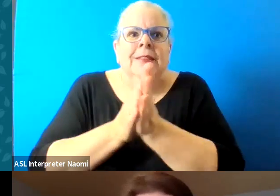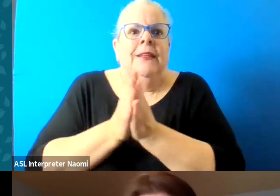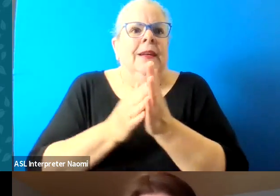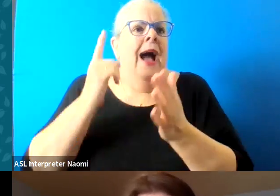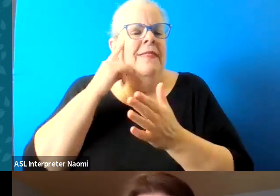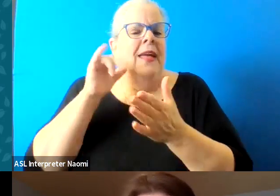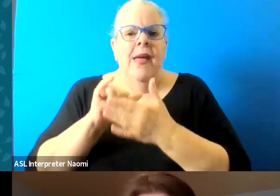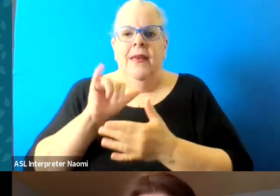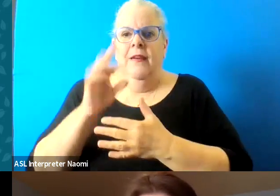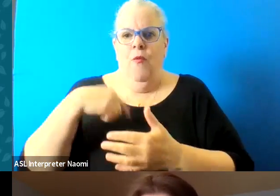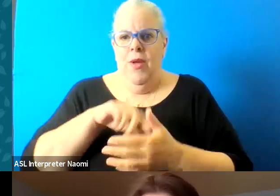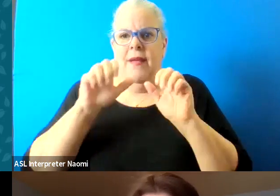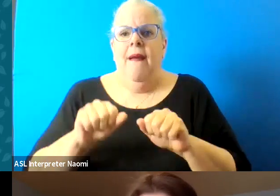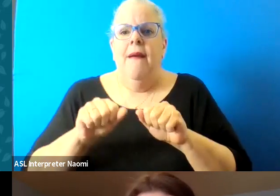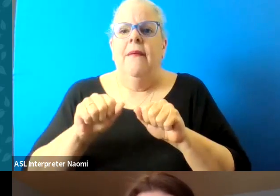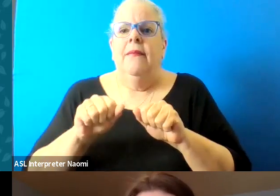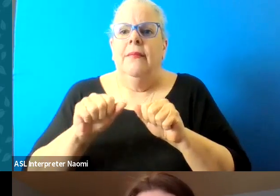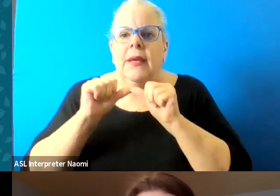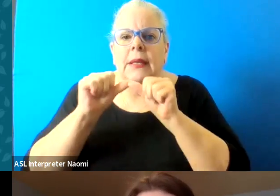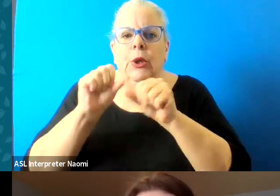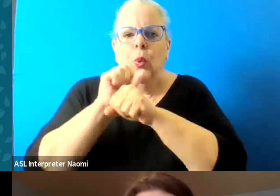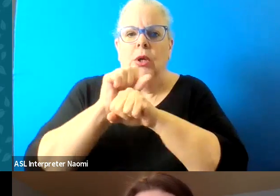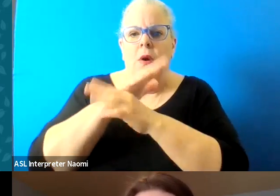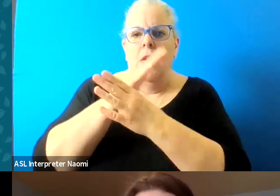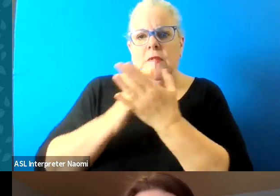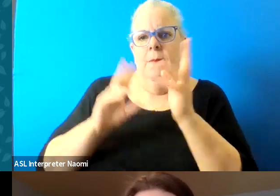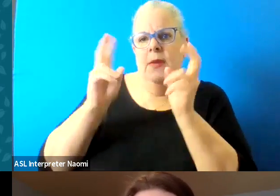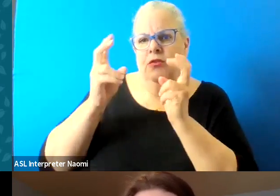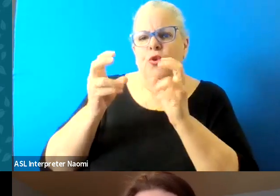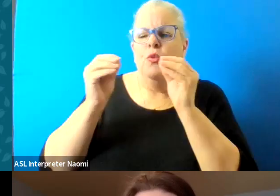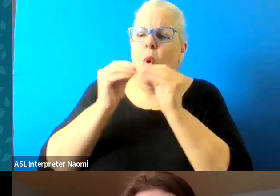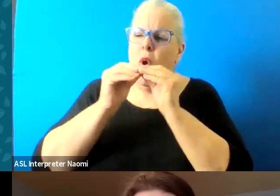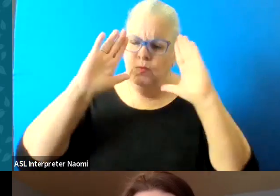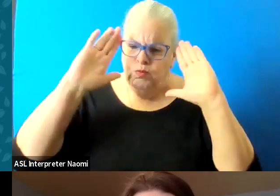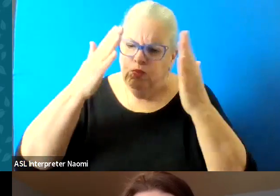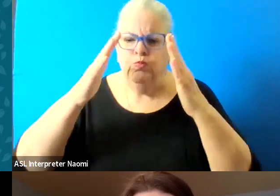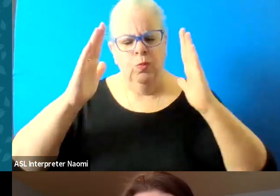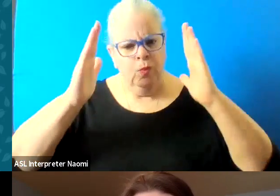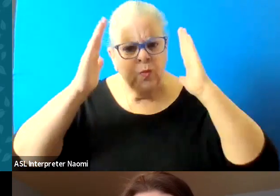if we can keep working on some of these issues and be more diligent, that it would be better